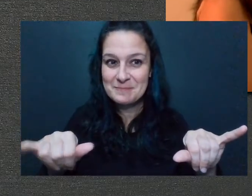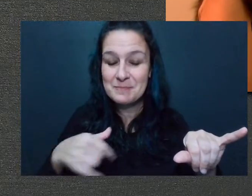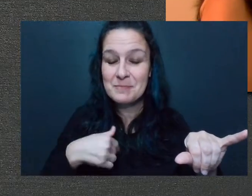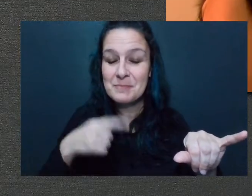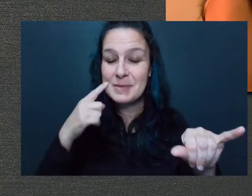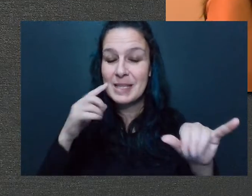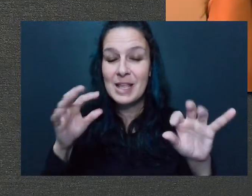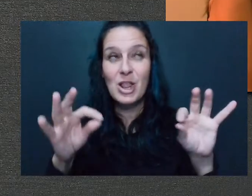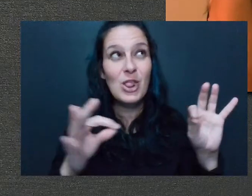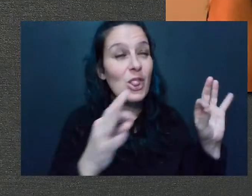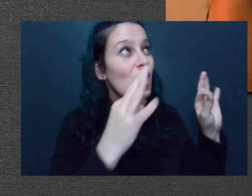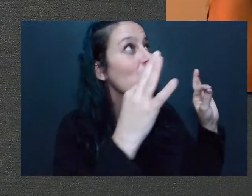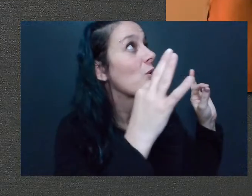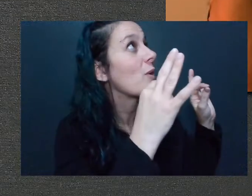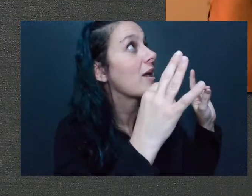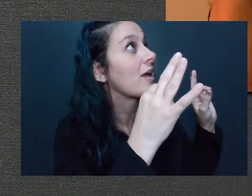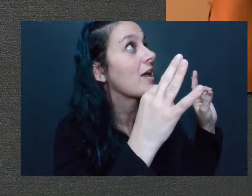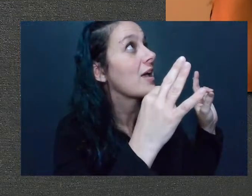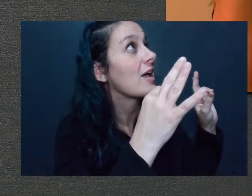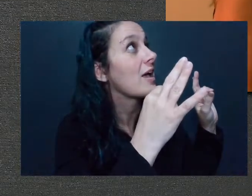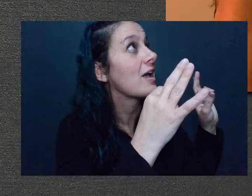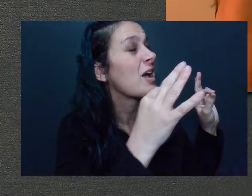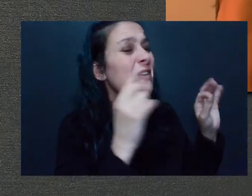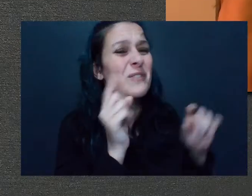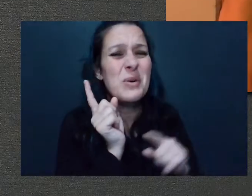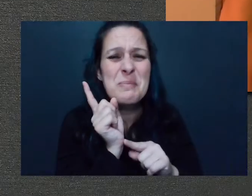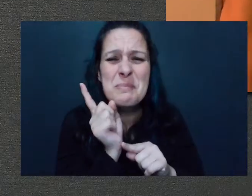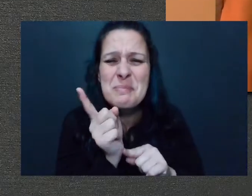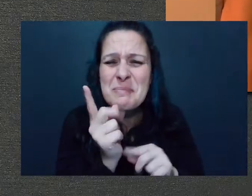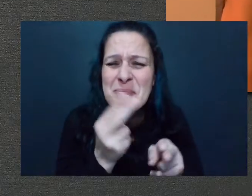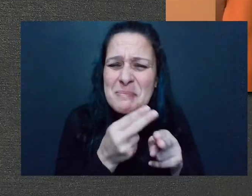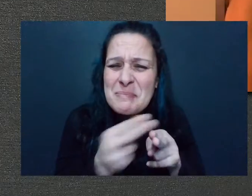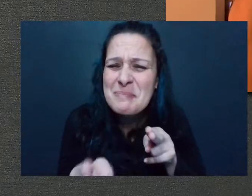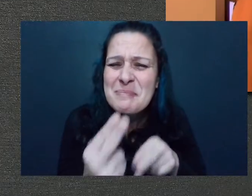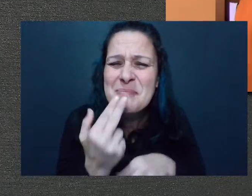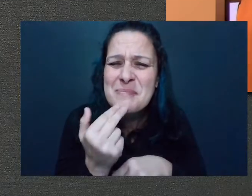I looked away just for a second